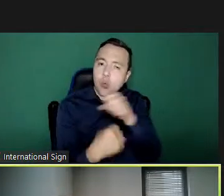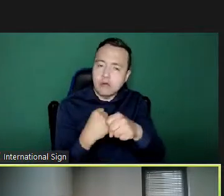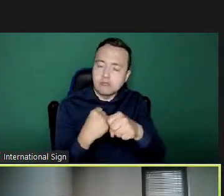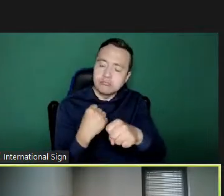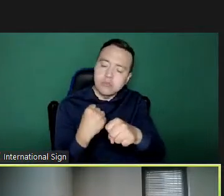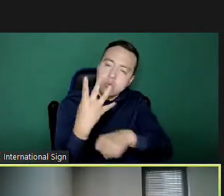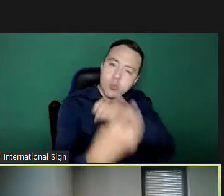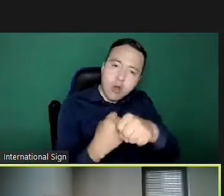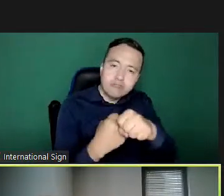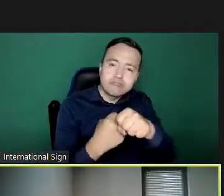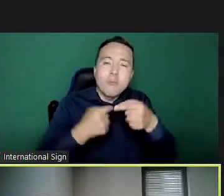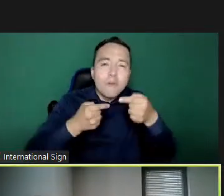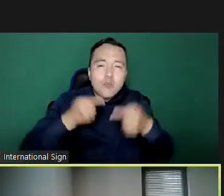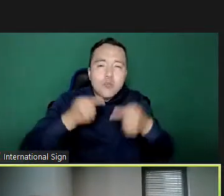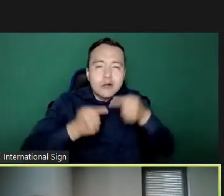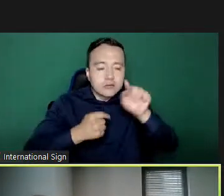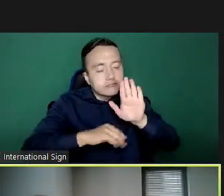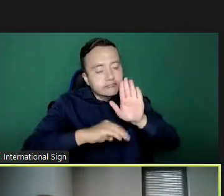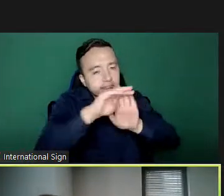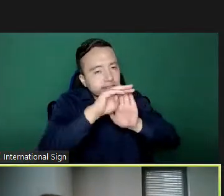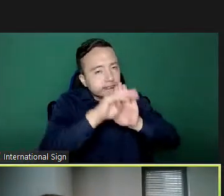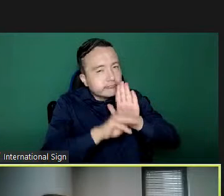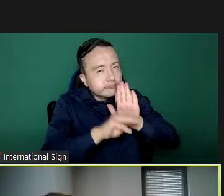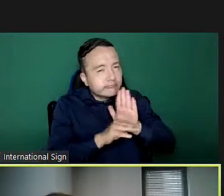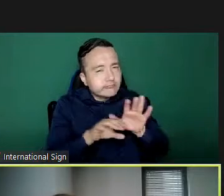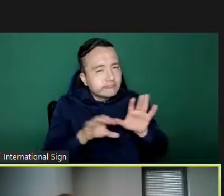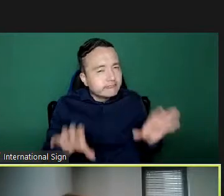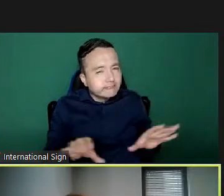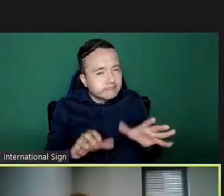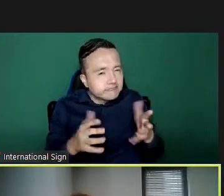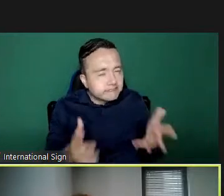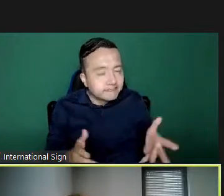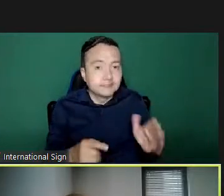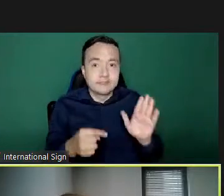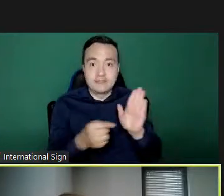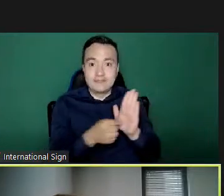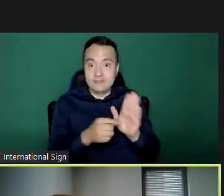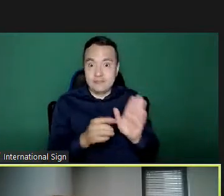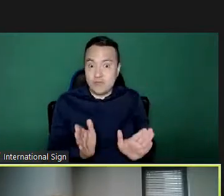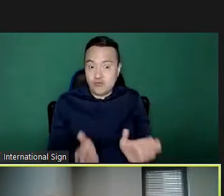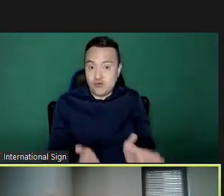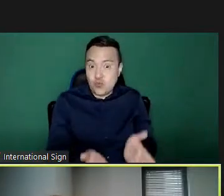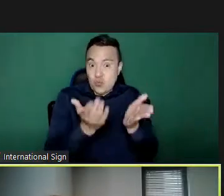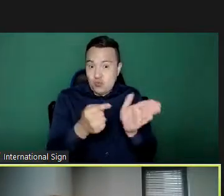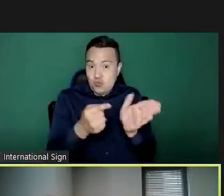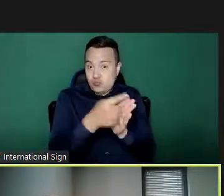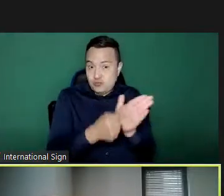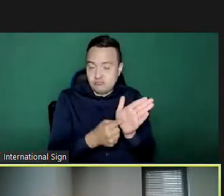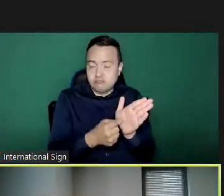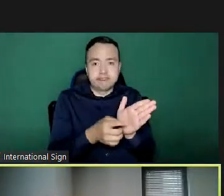that we developed gives more explicit and heightened attention to NCDs, their risk factors, and mental health.